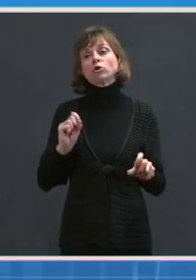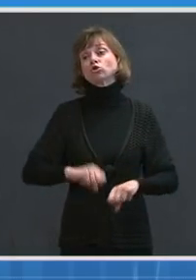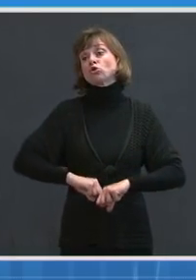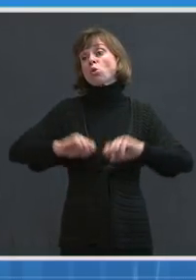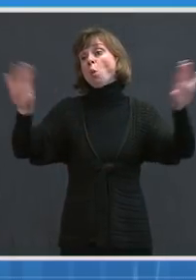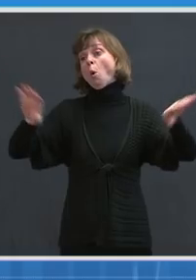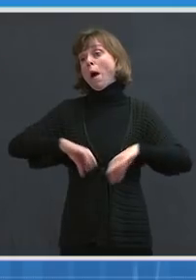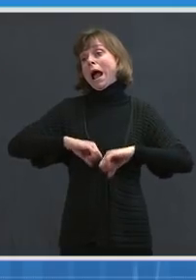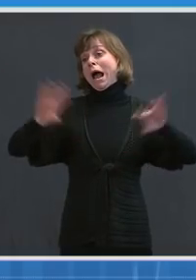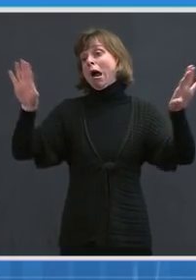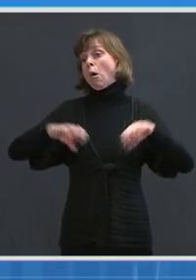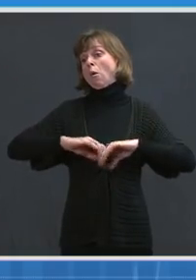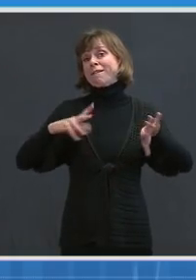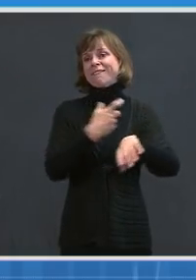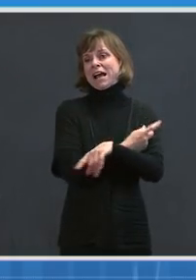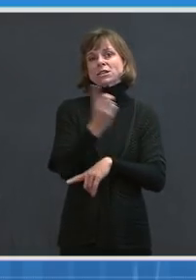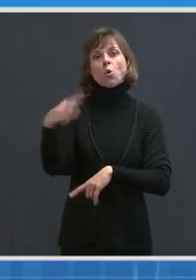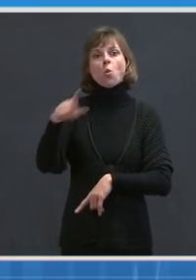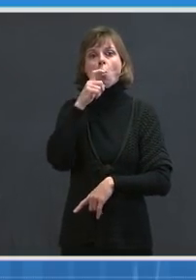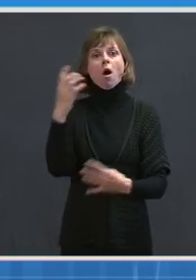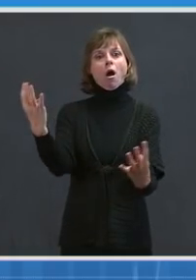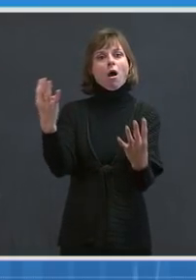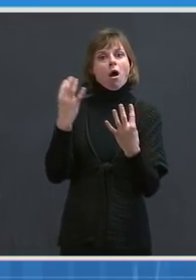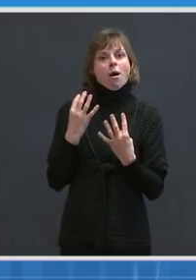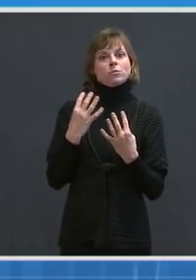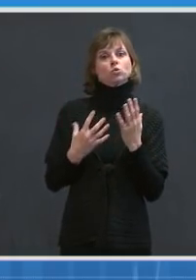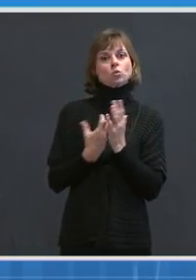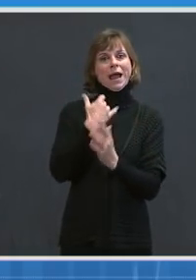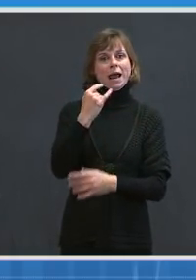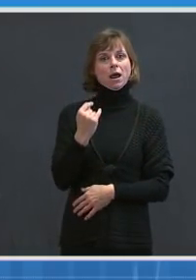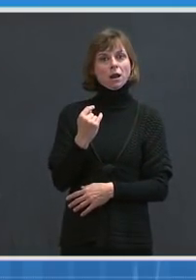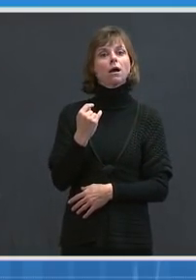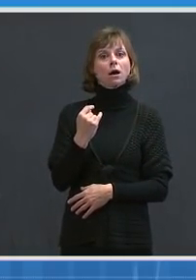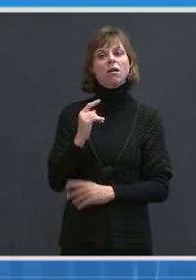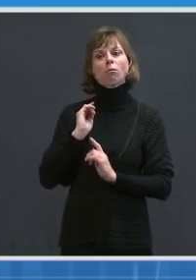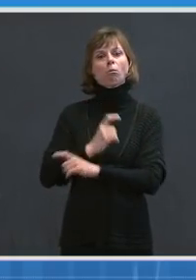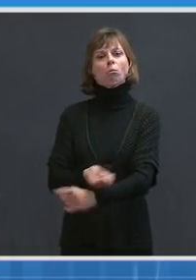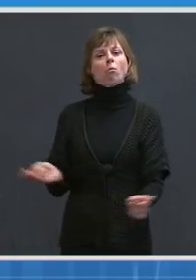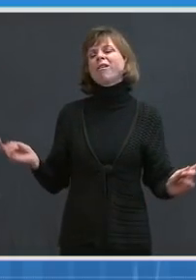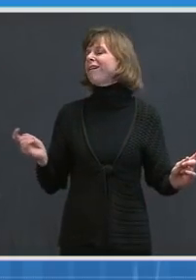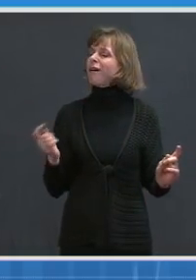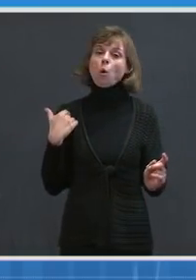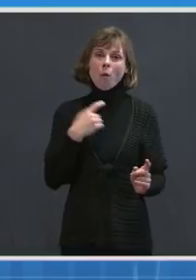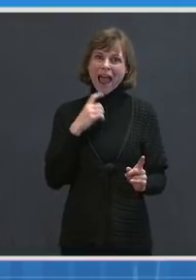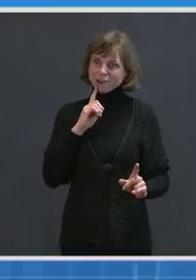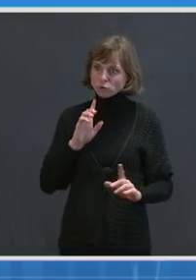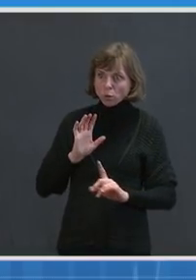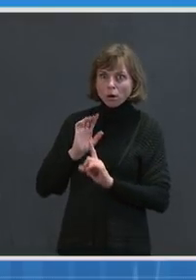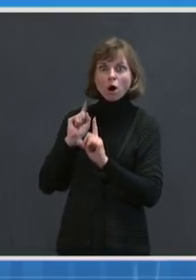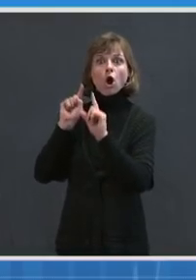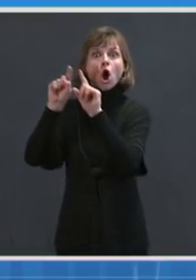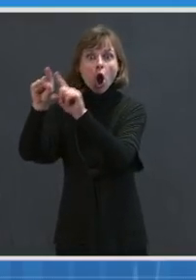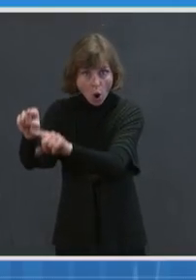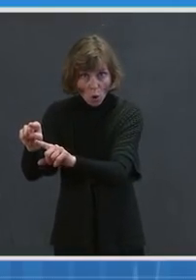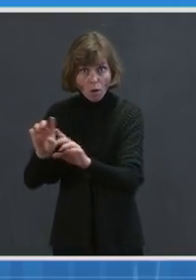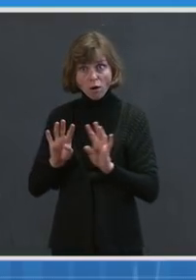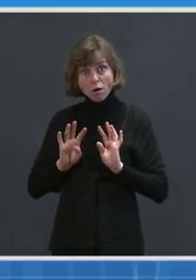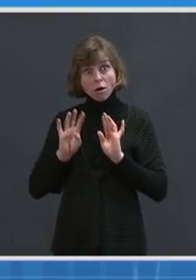and let whoever comes to get it, get it. We have to make these focused efforts. And we have some evidence in the case of our community vaccination centers,